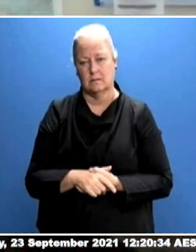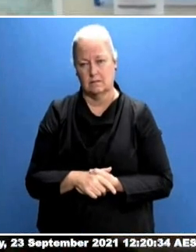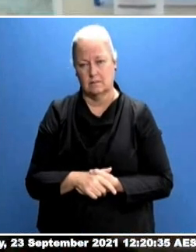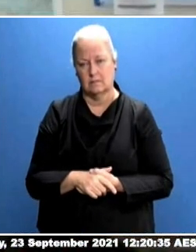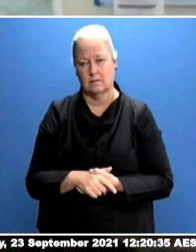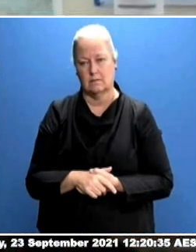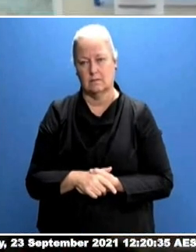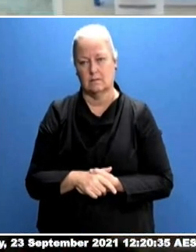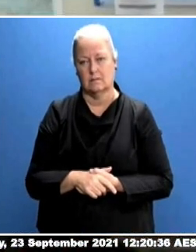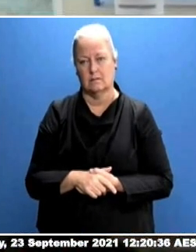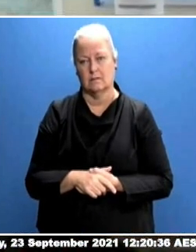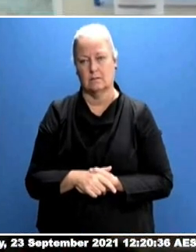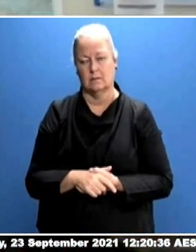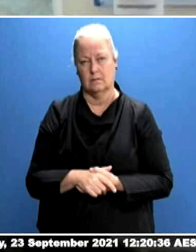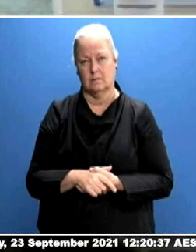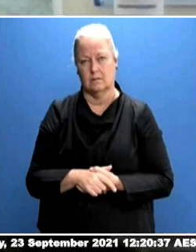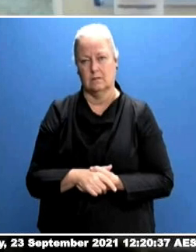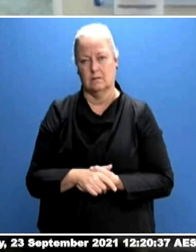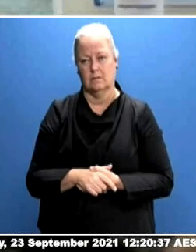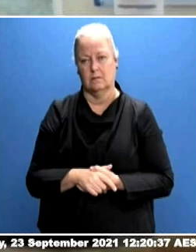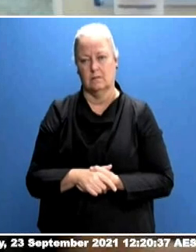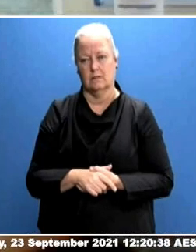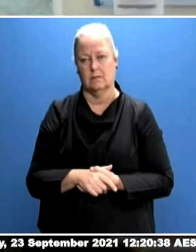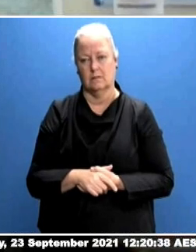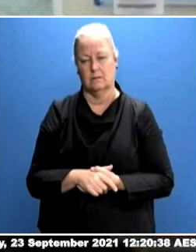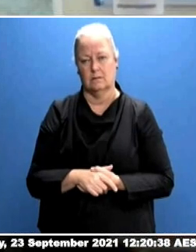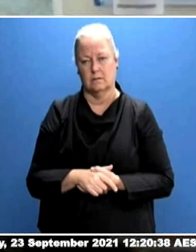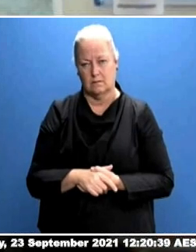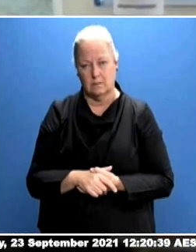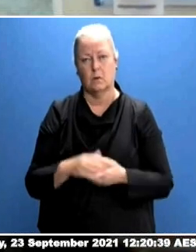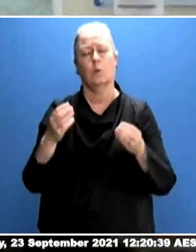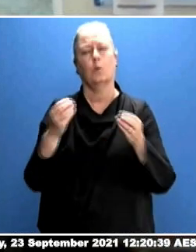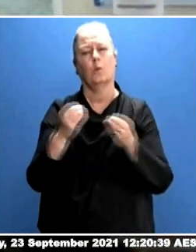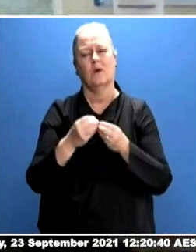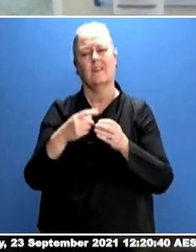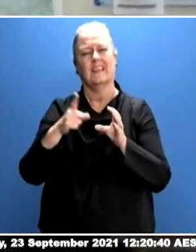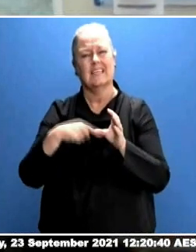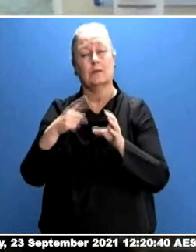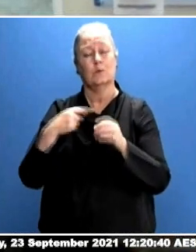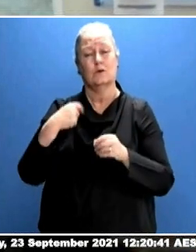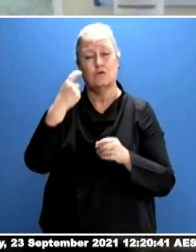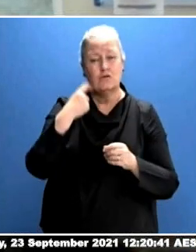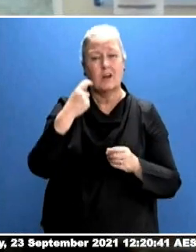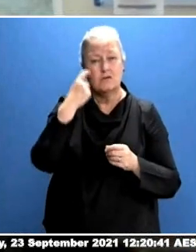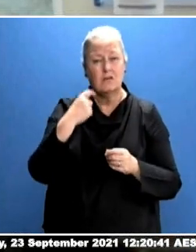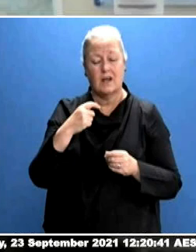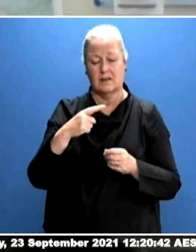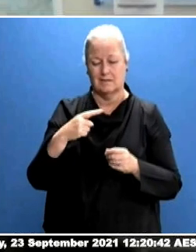of trying to mend a broken child protection and youth justice system